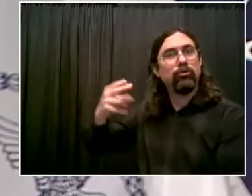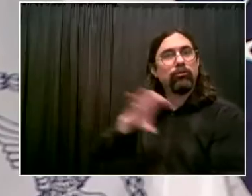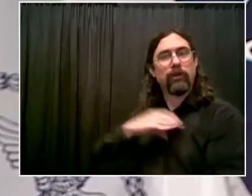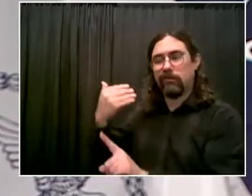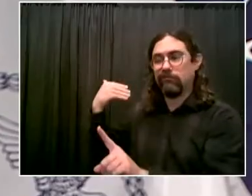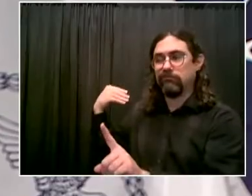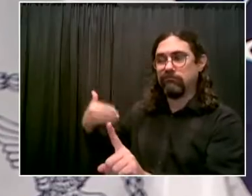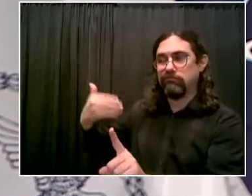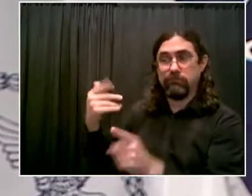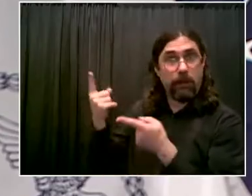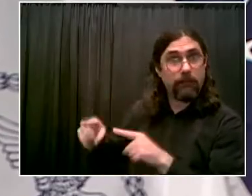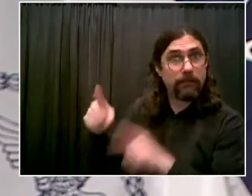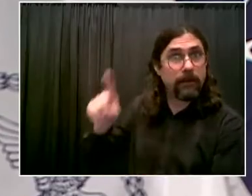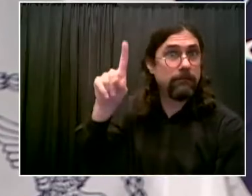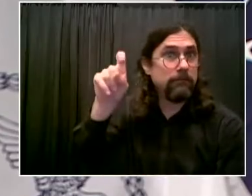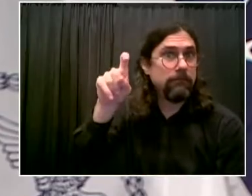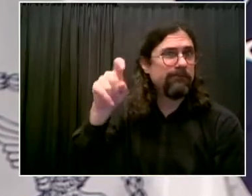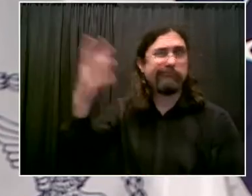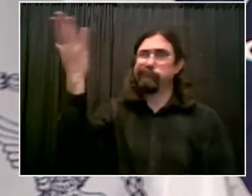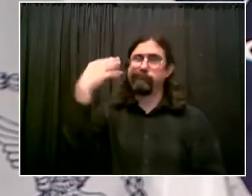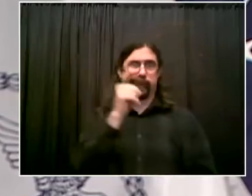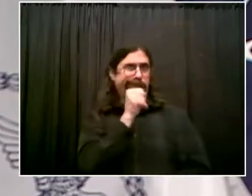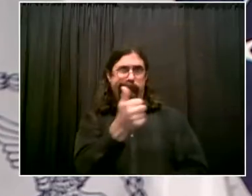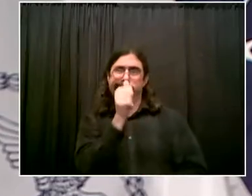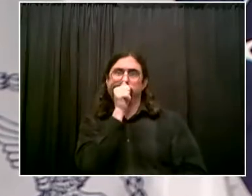SOMETHING WRONG, THE FACT THAT WE